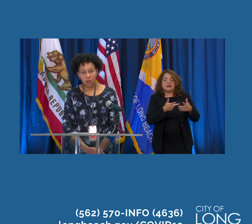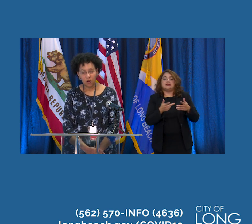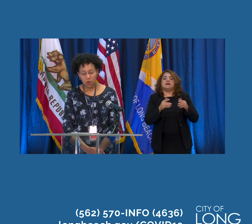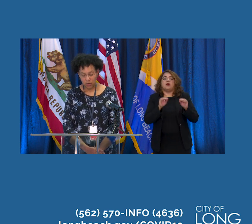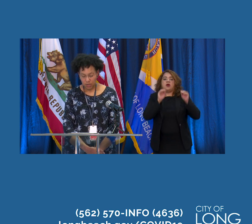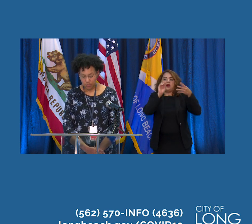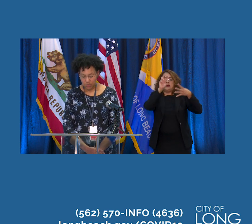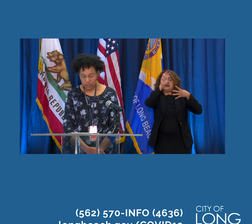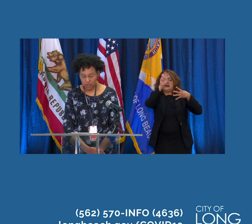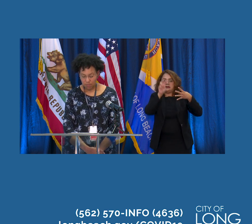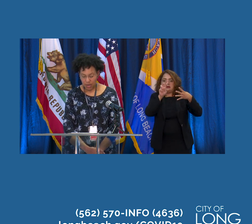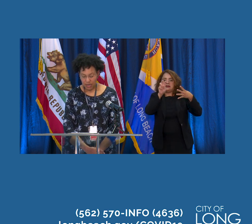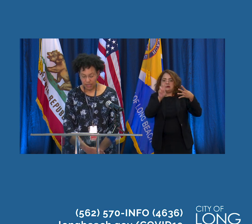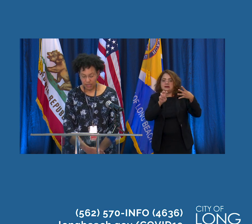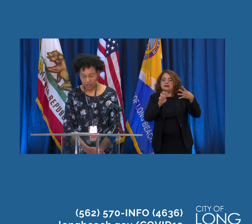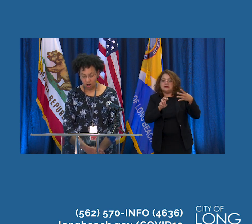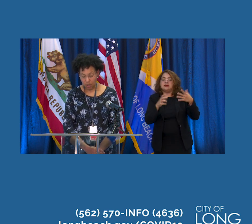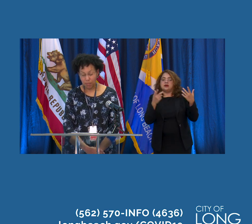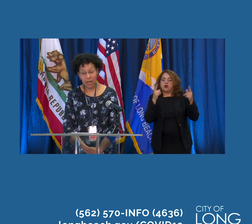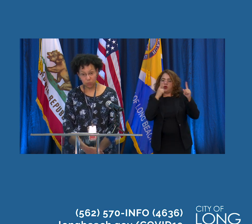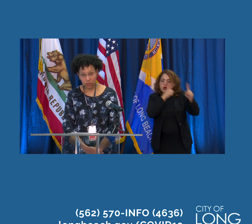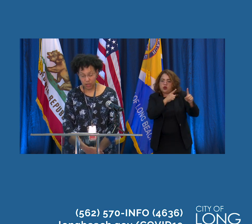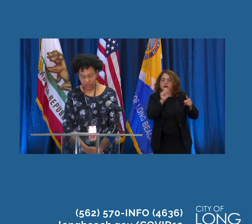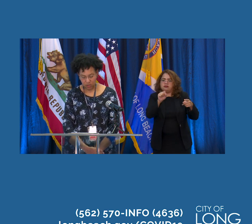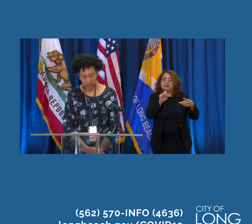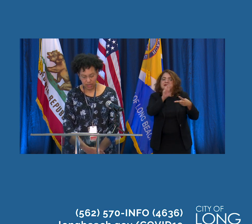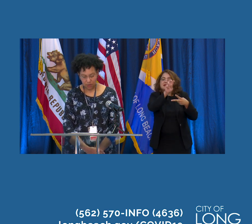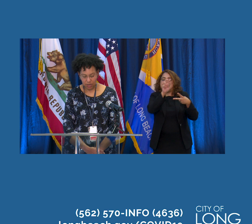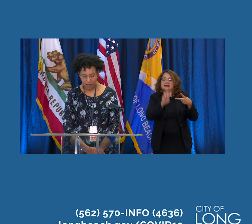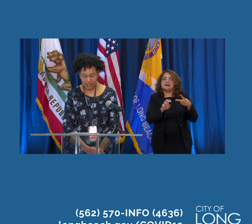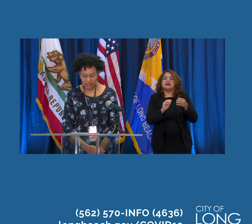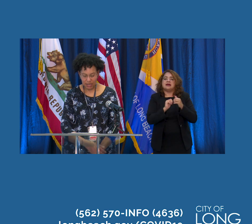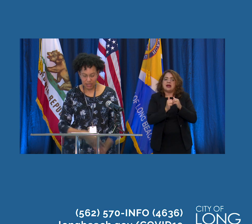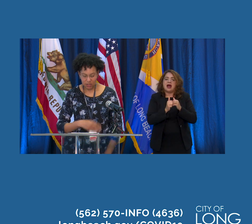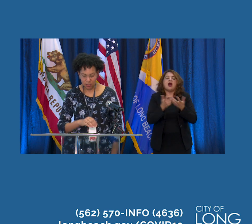Although our numbers combined, are combined with Los Angeles County and Pasadena's to